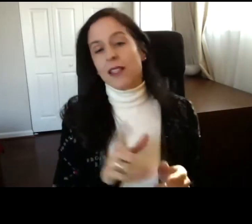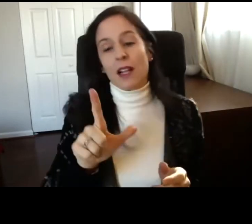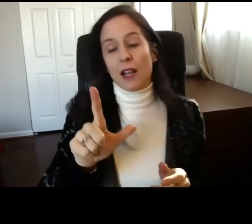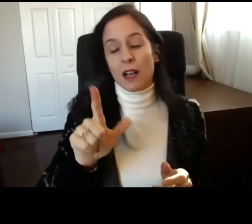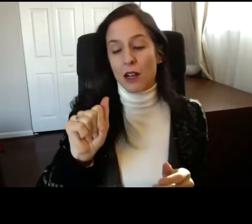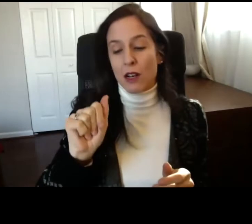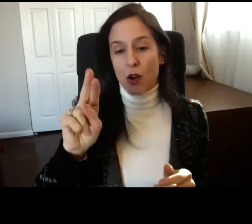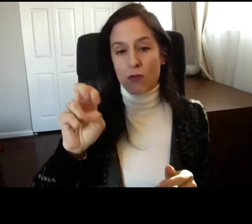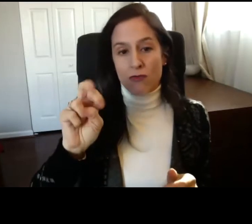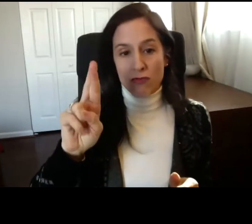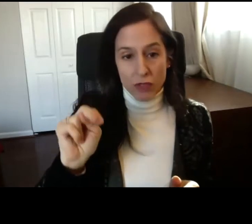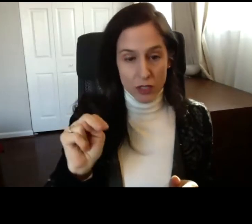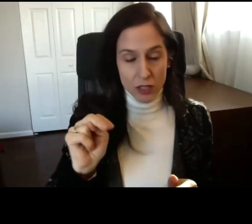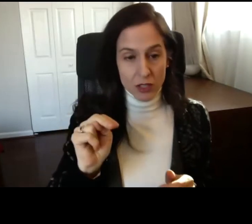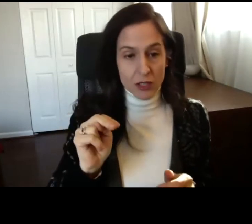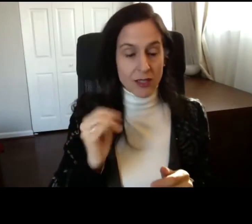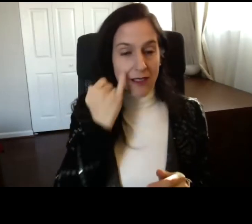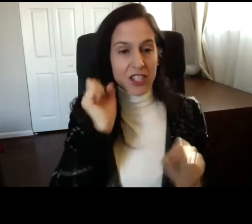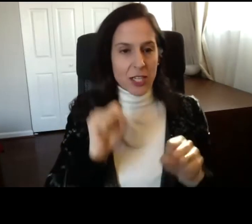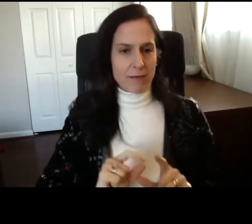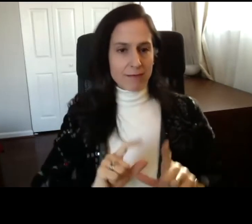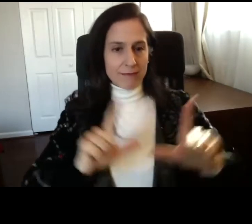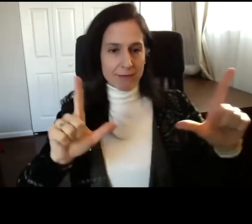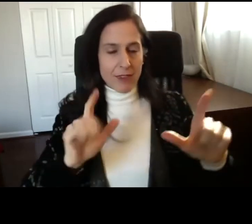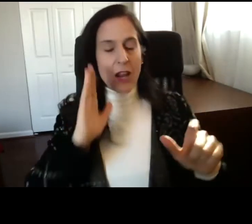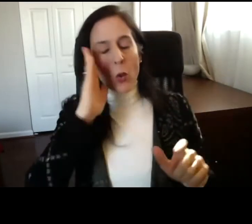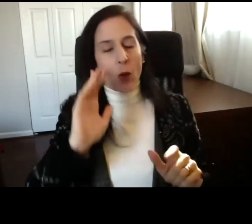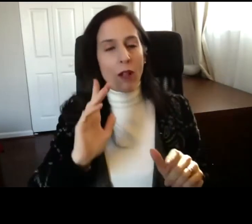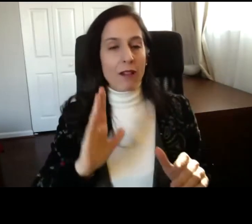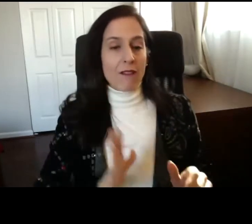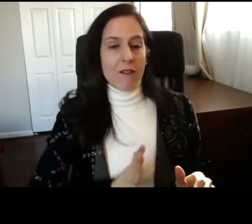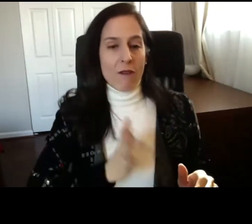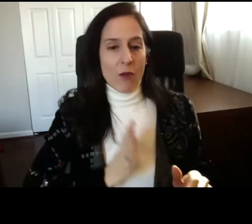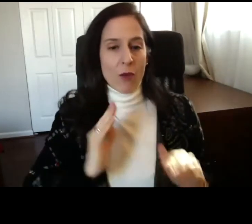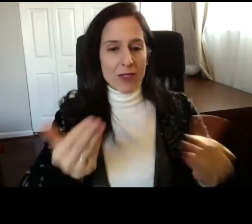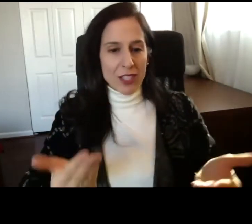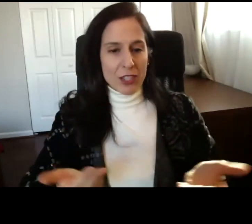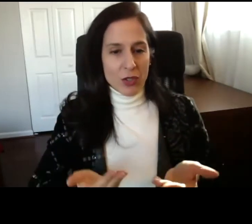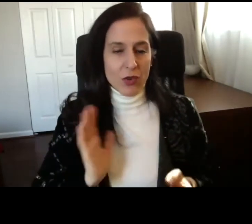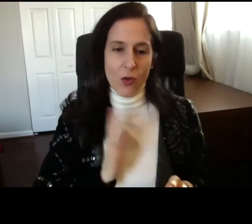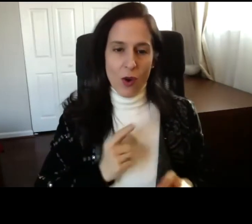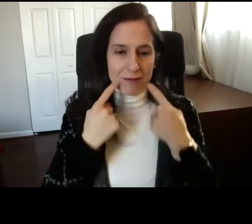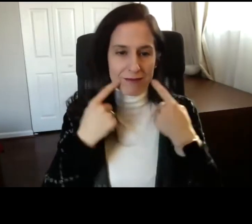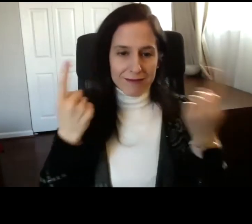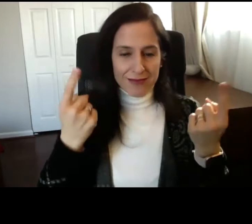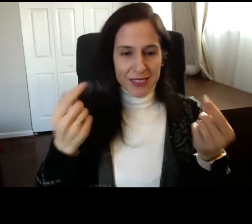i would now like to ask